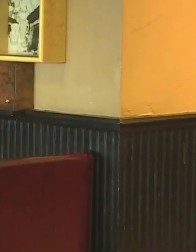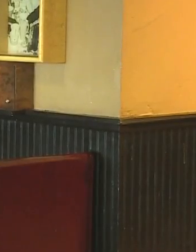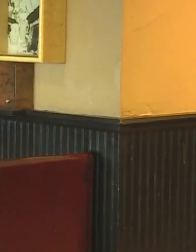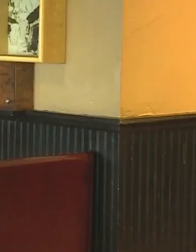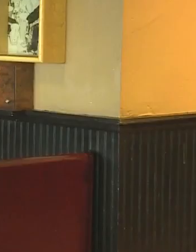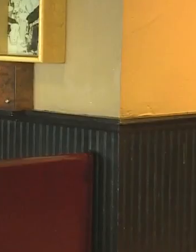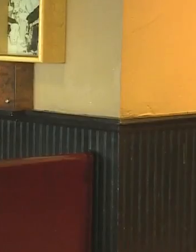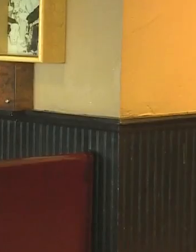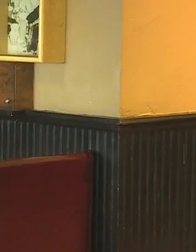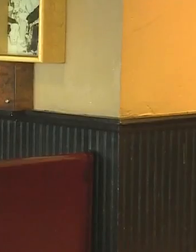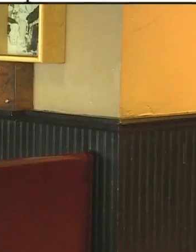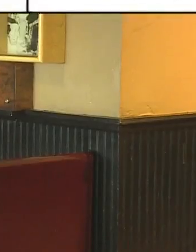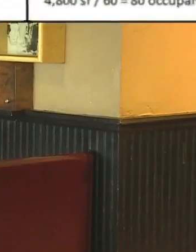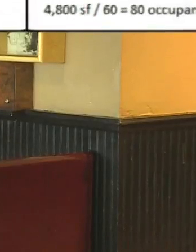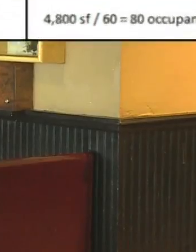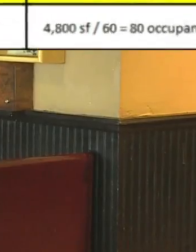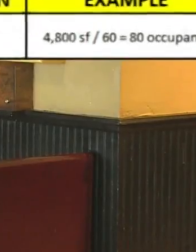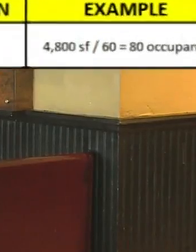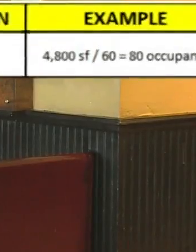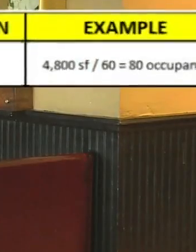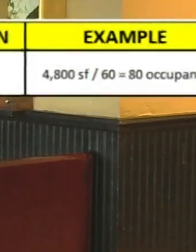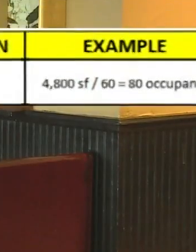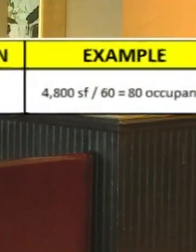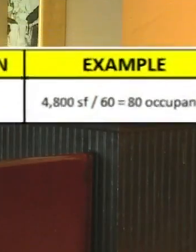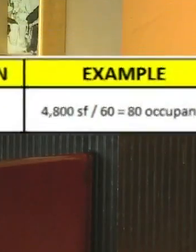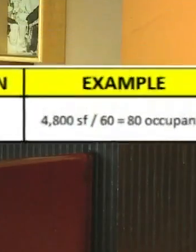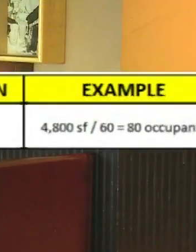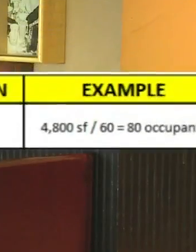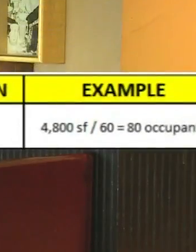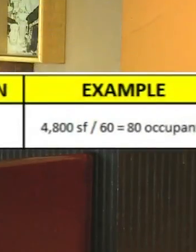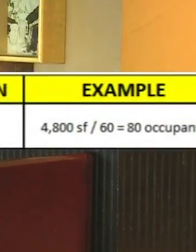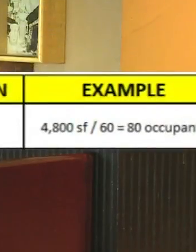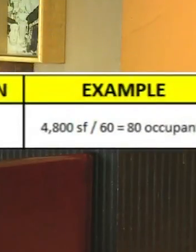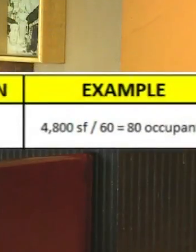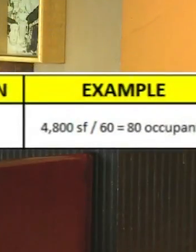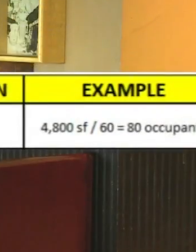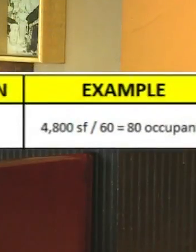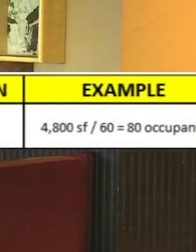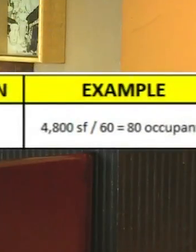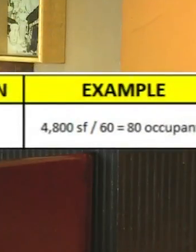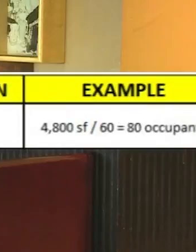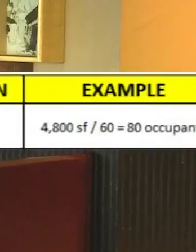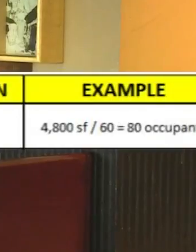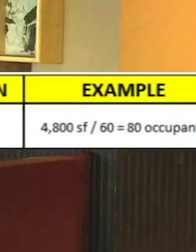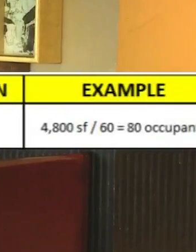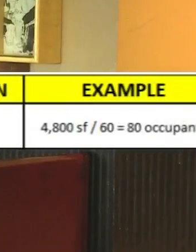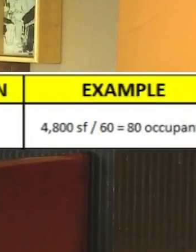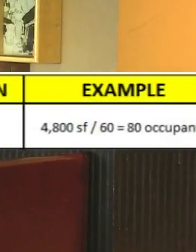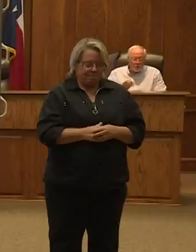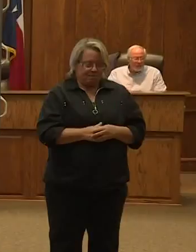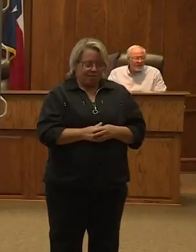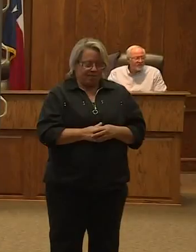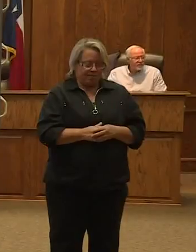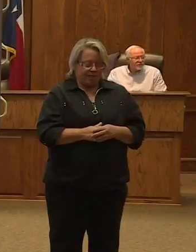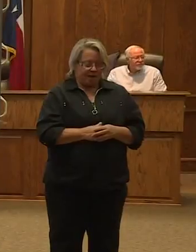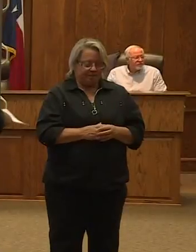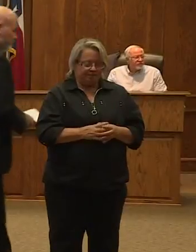MAXIMUM ALLOWABLE NUMBER OF OCCUPANTS IN MAXIMUM ALLOWABLE NUMBER OF OCCUPANTS IN THE MAXIMUM ALLOWABLE NUMBER OF OCCUPANTS IN THE PUBLIC MAXIMUM ALLOWABLE NUMBER OF OCCUPANTS IN THE PUBLIC AREAS. MAXIMUM ALLOWABLE NUMBER OF OCCUPANTS IN THE PUBLIC AREAS. IF MAXIMUM ALLOWABLE NUMBER OF OCCUPANTS IN THE PUBLIC AREAS. IF THE MAXIMUM ALLOWABLE NUMBER OF OCCUPANTS IN THE PUBLIC AREAS. IF THE FOOTAGE OCCUPANTS IN THE PUBLIC AREAS. IF THE FOOTAGE OCCUPANTS IN THE PUBLIC AREAS. IF THE FOOTAGE OF OCCUPANTS IN THE PUBLIC AREAS. IF THE FOOTAGE OF THE OCCUPANTS IN THE PUBLIC AREAS. IF THE FOOTAGE OF THE DINING OCCUPANTS IN THE PUBLIC AREAS. IF THE FOOTAGE OF THE DINING AREA OCCUPANTS IN THE PUBLIC AREAS. IF THE FOOTAGE OF THE DINING AREA IS OCCUPANTS IN THE PUBLIC AREAS. IF THE FOOTAGE OF THE DINING AREA IS 4800 THE PUBLIC AREAS. IF THE FOOTAGE OF THE DINING AREA IS 4800 THE PUBLIC AREAS. IF THE FOOTAGE OF THE DINING AREA IS 4800 SQUARE THE PUBLIC AREAS. IF THE FOOTAGE OF THE DINING AREA IS 4800 SQUARE FEET, THE PUBLIC AREAS. IF THE FOOTAGE OF THE DINING AREA IS 4800 SQUARE FEET, THEIR THE PUBLIC AREAS. IF THE FOOTAGE OF THE DINING AREA IS 4800 SQUARE FEET, THEIR CURRENT OF THE DINING AREA IS 4800 SQUARE FEET, THEIR CURRENT OF THE DINING AREA IS 4800 SQUARE FEET, THEIR CURRENT ACCEPTED SQUARE FEET, THEIR CURRENT ACCEPTED SQUARE FEET, THEIR CURRENT ACCEPTED OCCUPANCY SQUARE FEET, THEIR CURRENT ACCEPTED OCCUPANCY WOULD SQUARE FEET, THEIR CURRENT ACCEPTED OCCUPANCY WOULD BE SQUARE FEET, THEIR CURRENT ACCEPTED OCCUPANCY WOULD BE 80 ACCEPTED OCCUPANCY WOULD BE 80 ACCEPTED OCCUPANCY WOULD BE 80 CUSTOMERS."